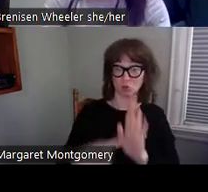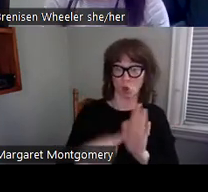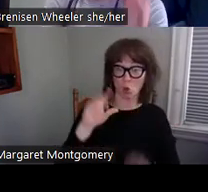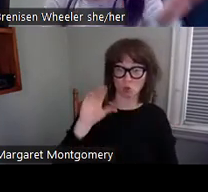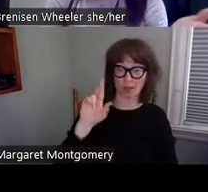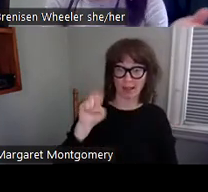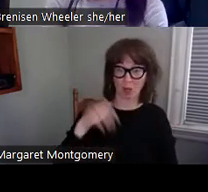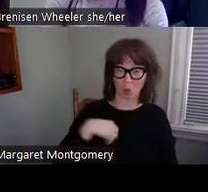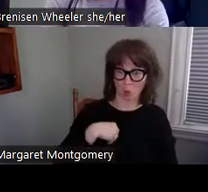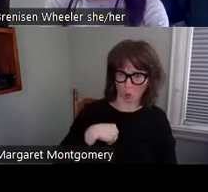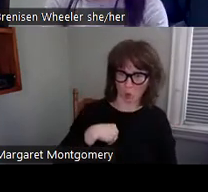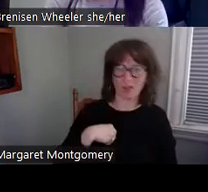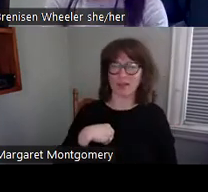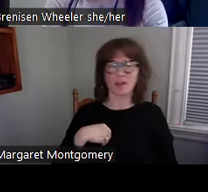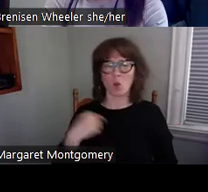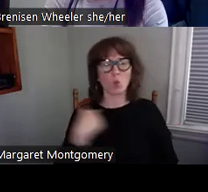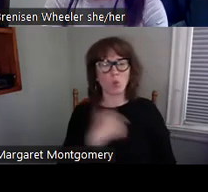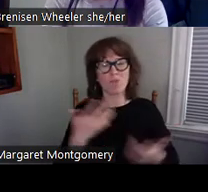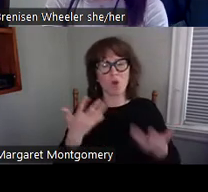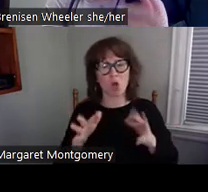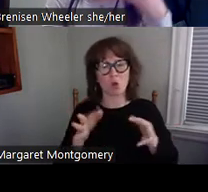that sentiment again as we talked about as we did in so many dramatic